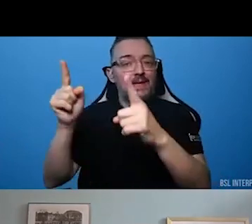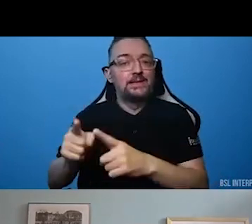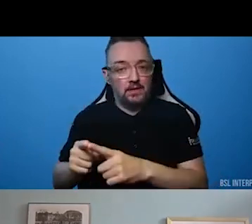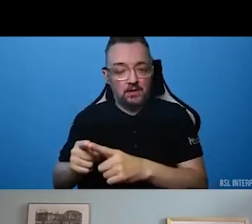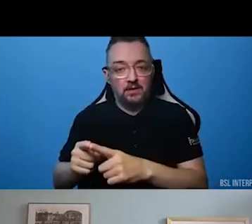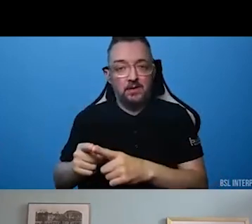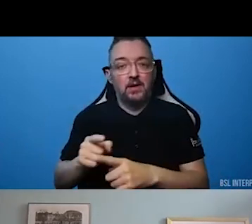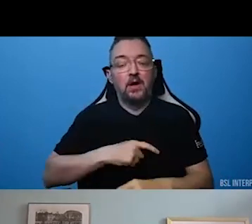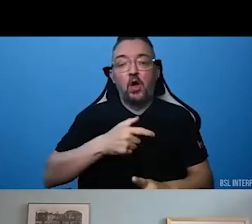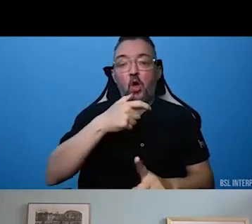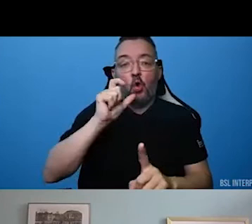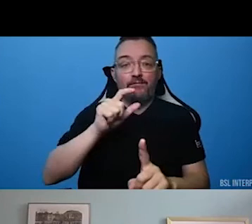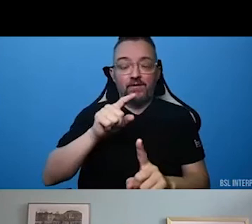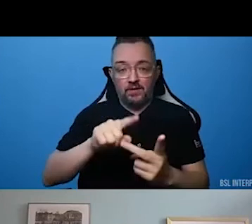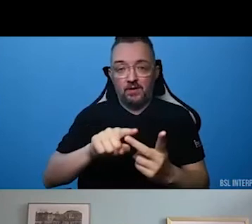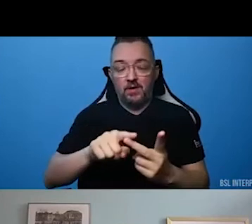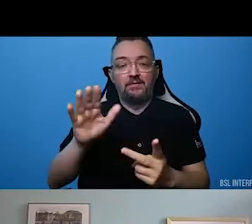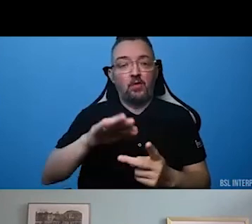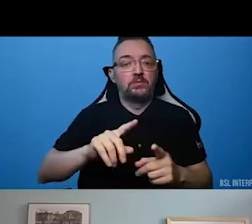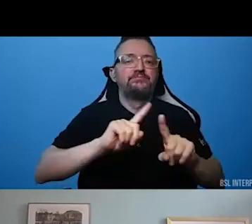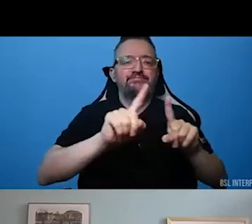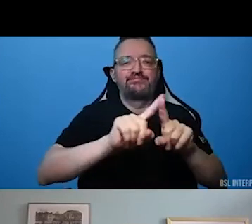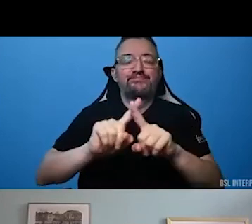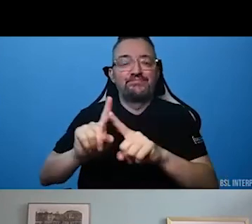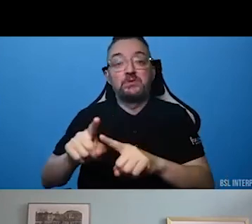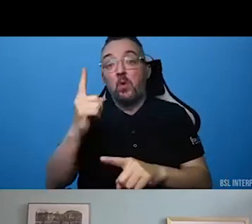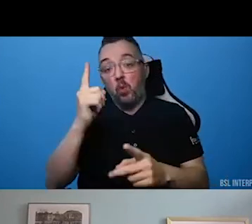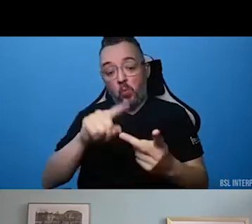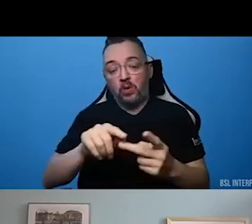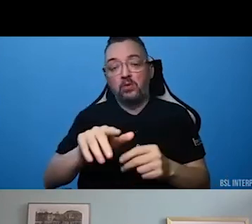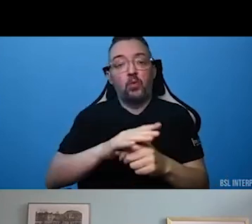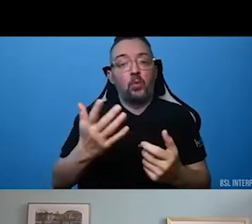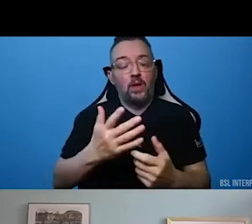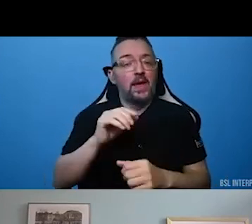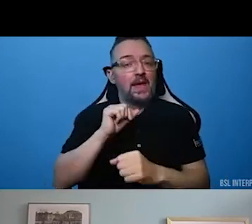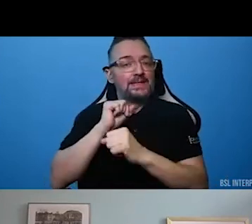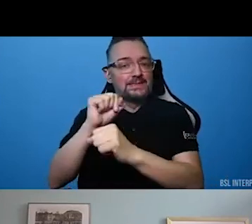Coffee comes from a variety of sources but one of those sources is slave-grown coffee